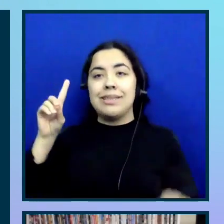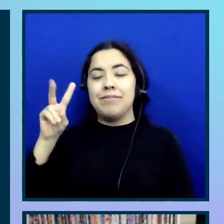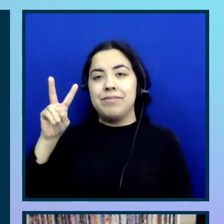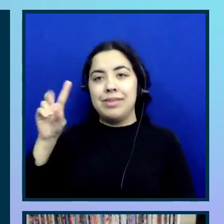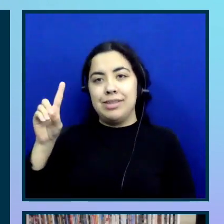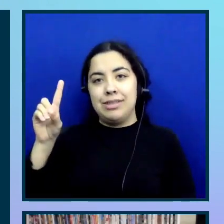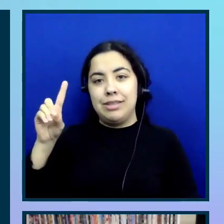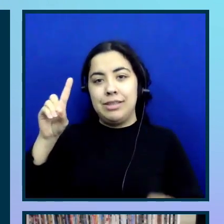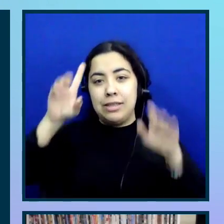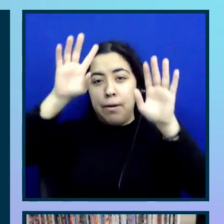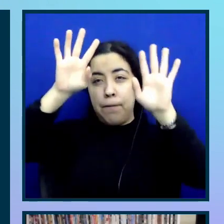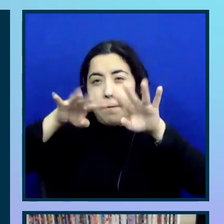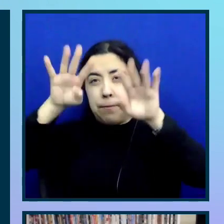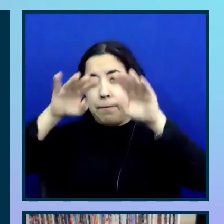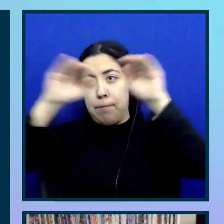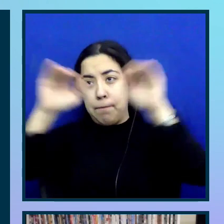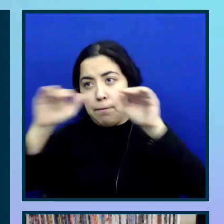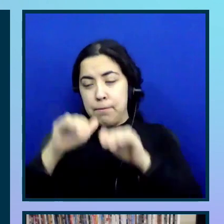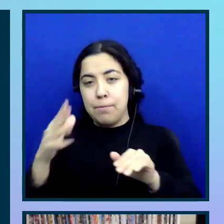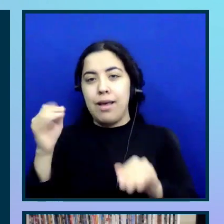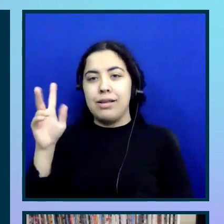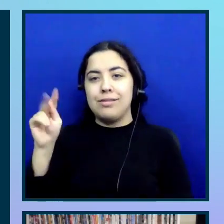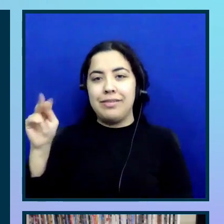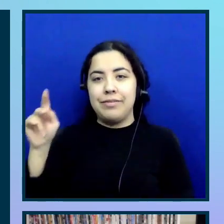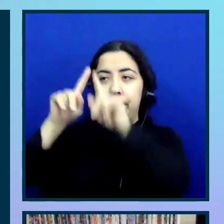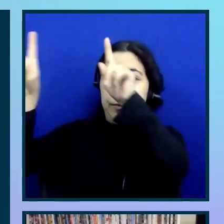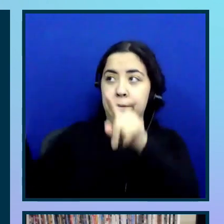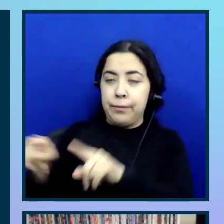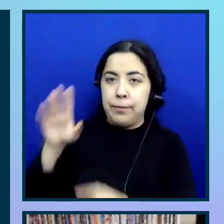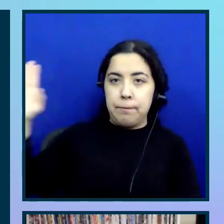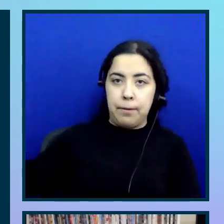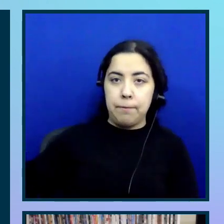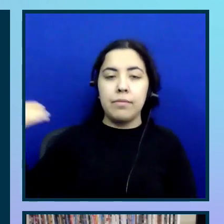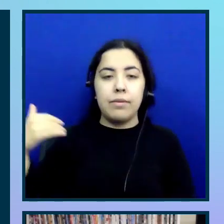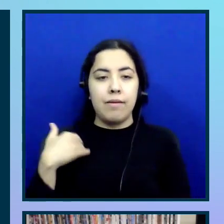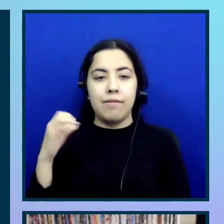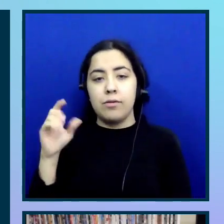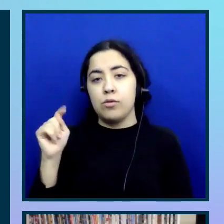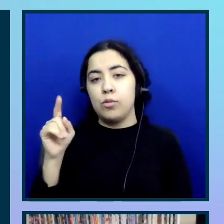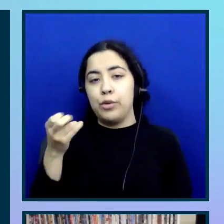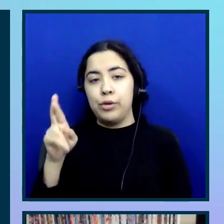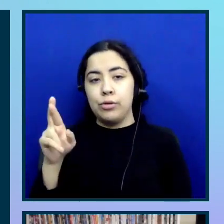and a large screen television. You could find me @svinkle on Twitter or my blog in online store